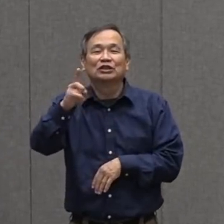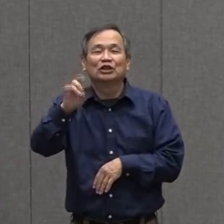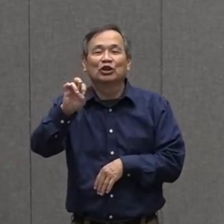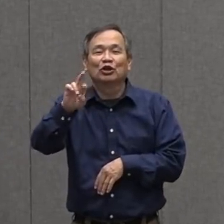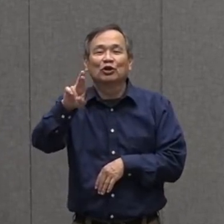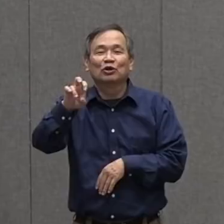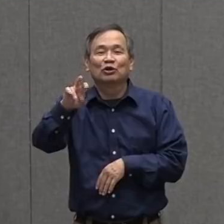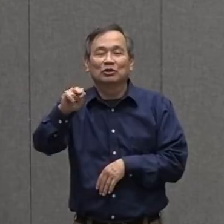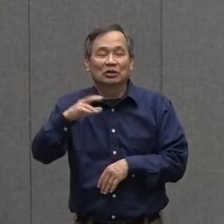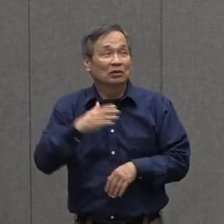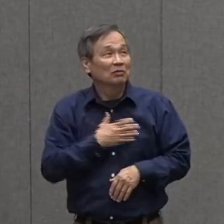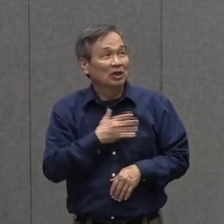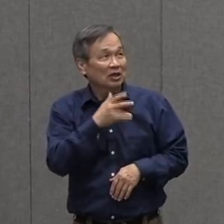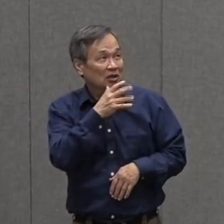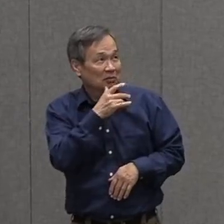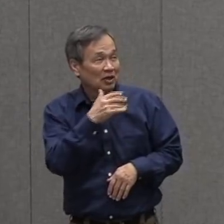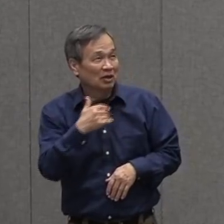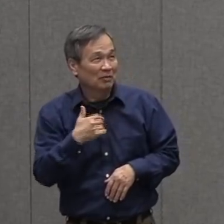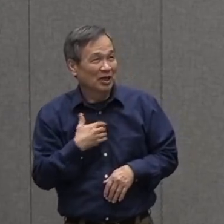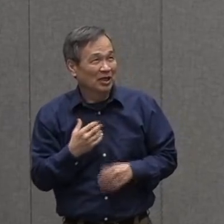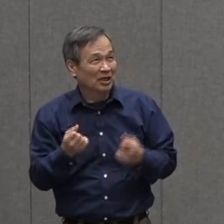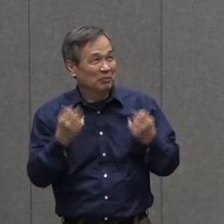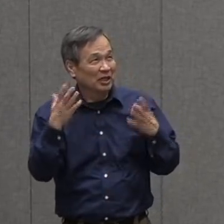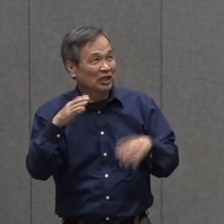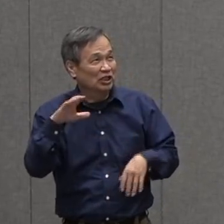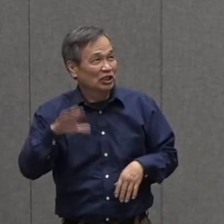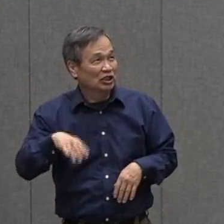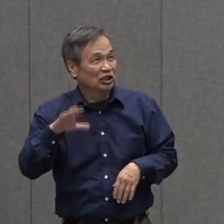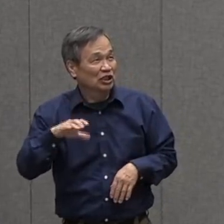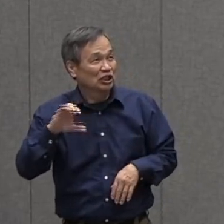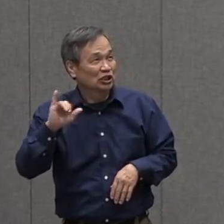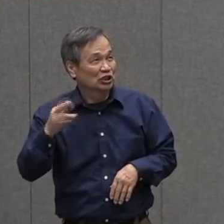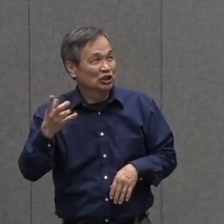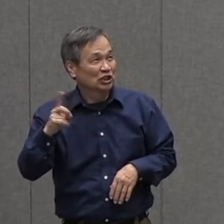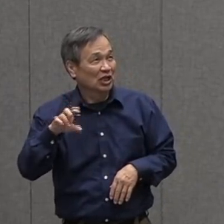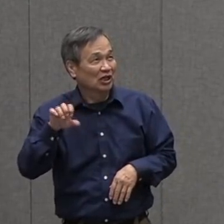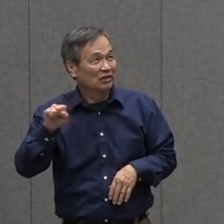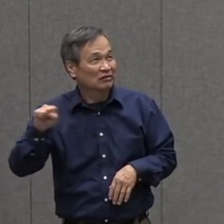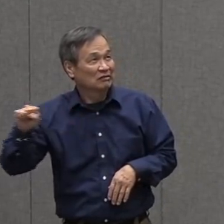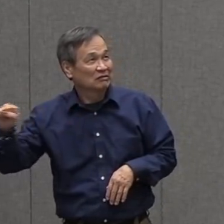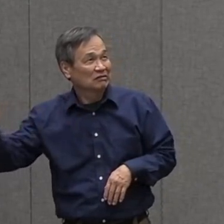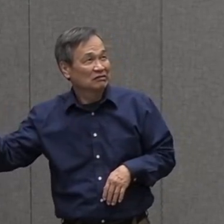My mom has lots of childs. That doesn't sound quite right, does it?